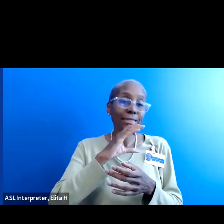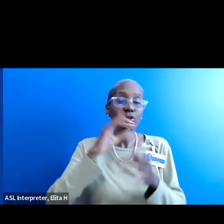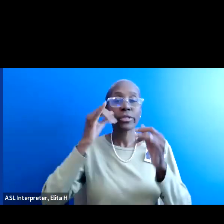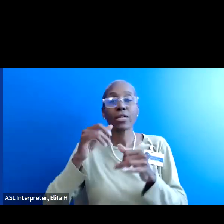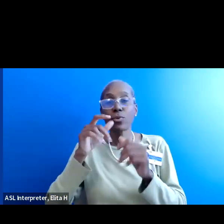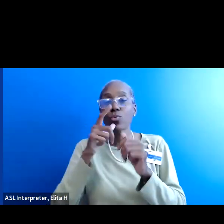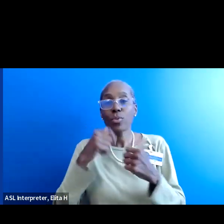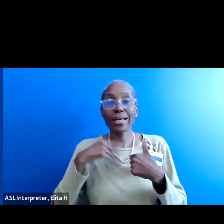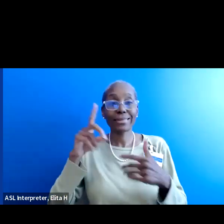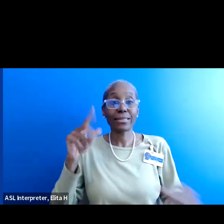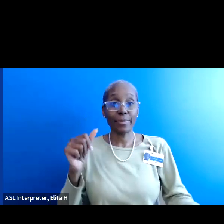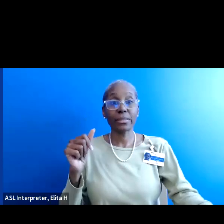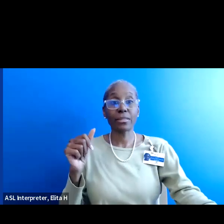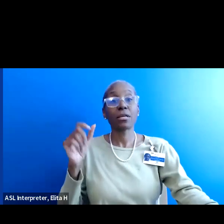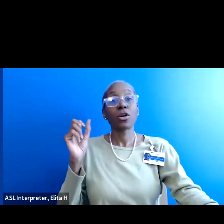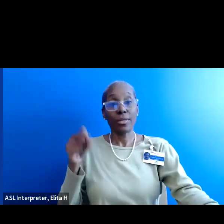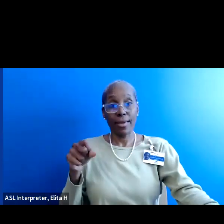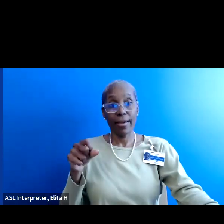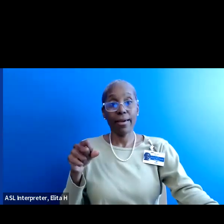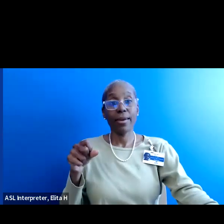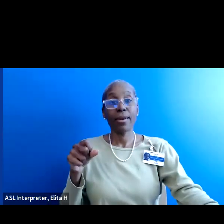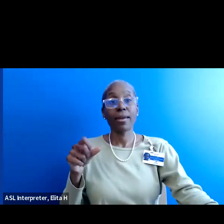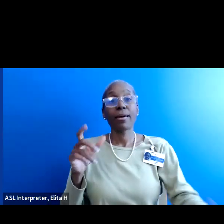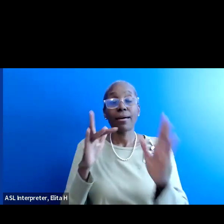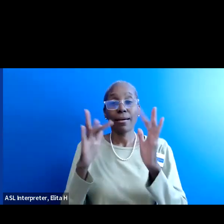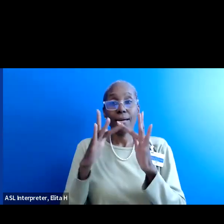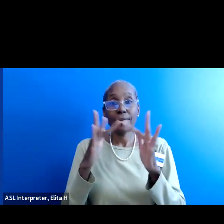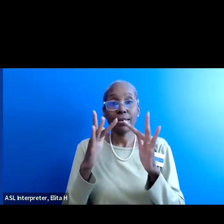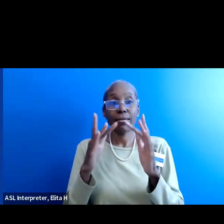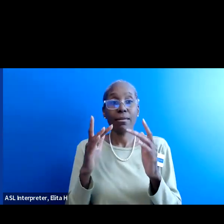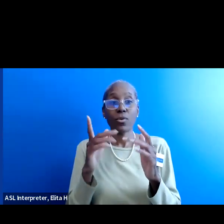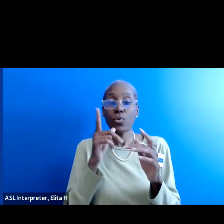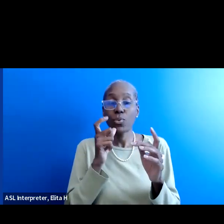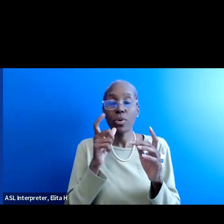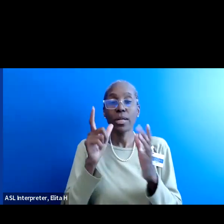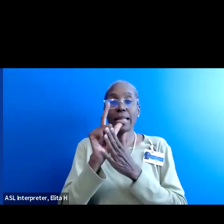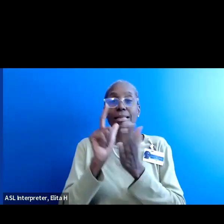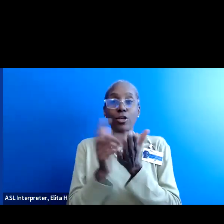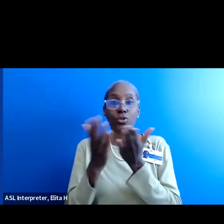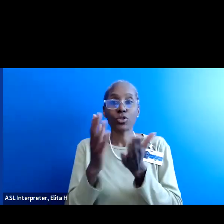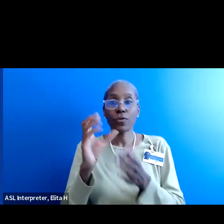disabilities, you could also reach out to a legal services corporation.